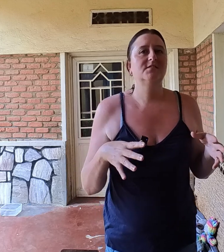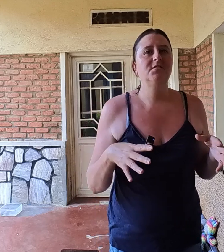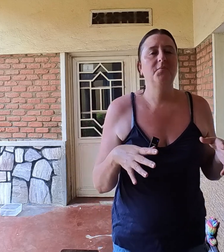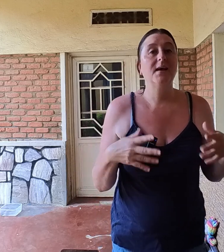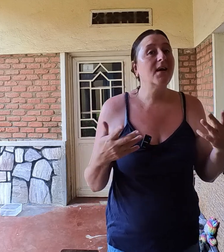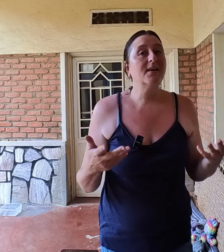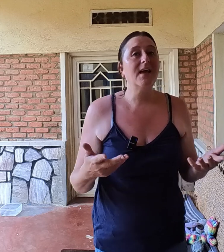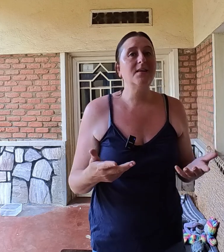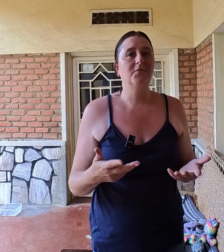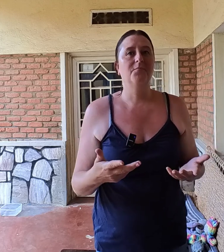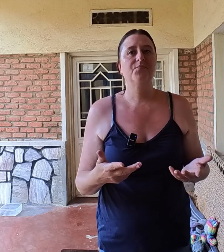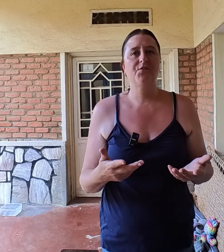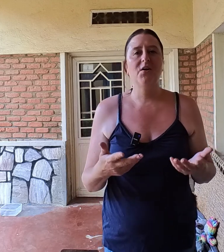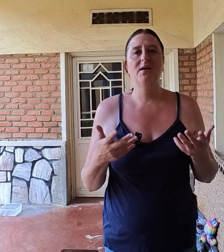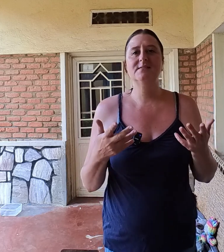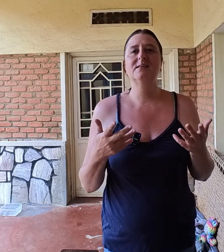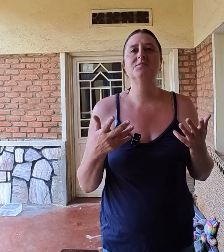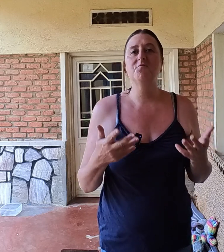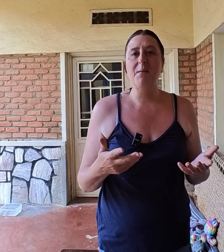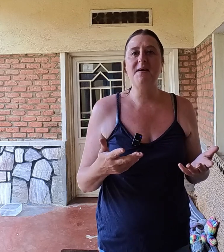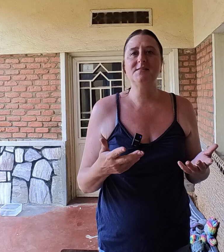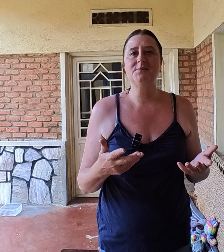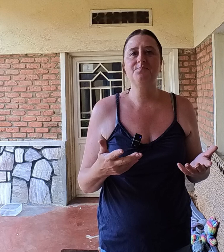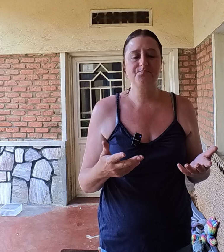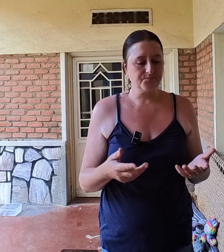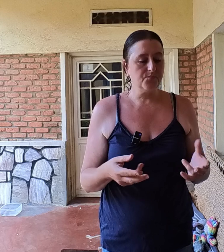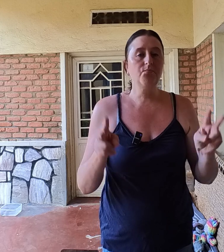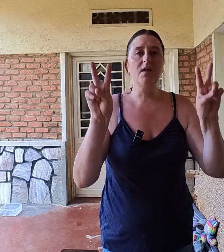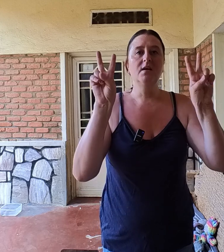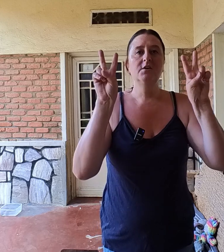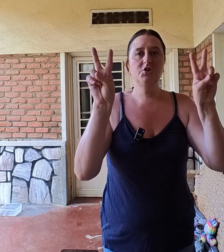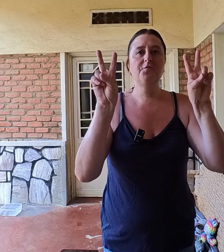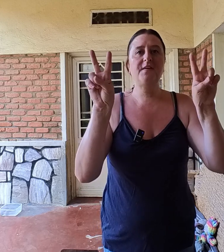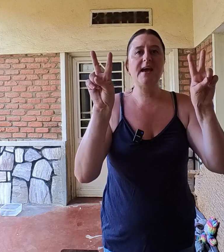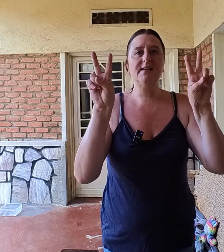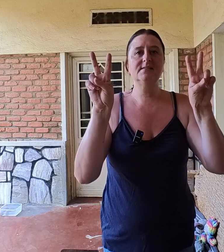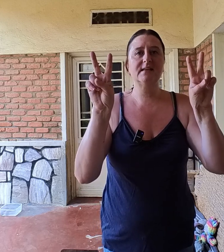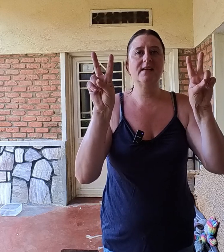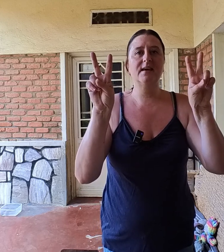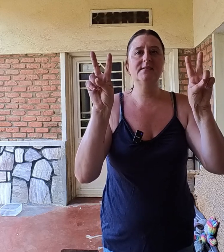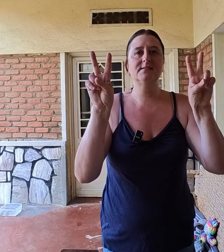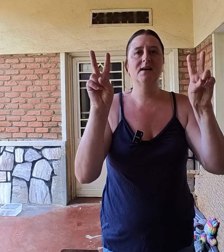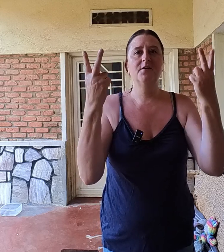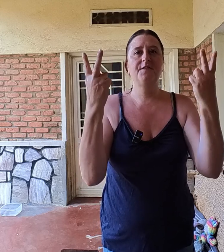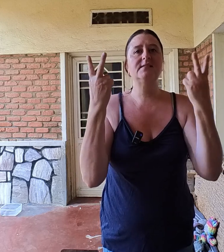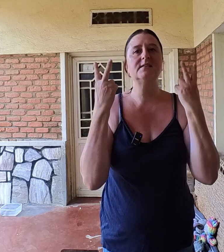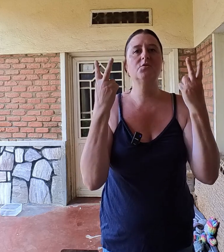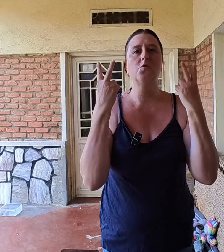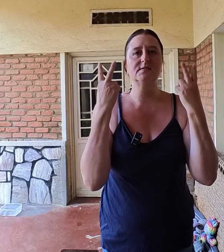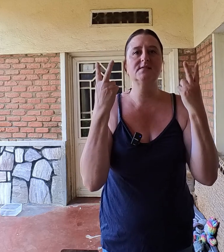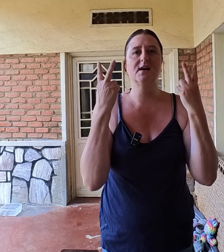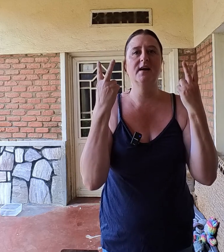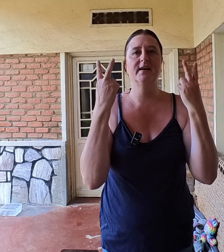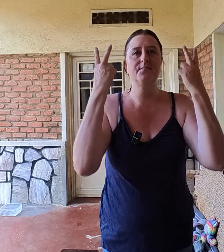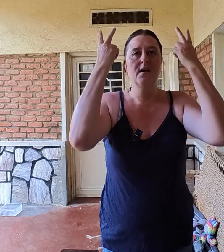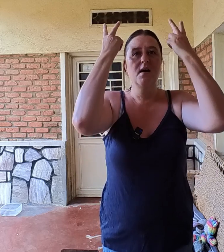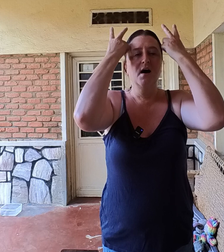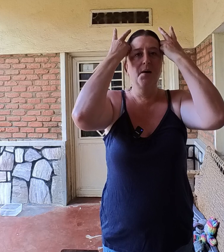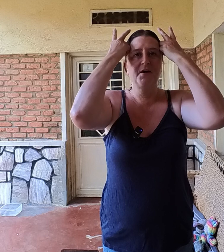unassuming, like the animal. So, it stands for 'rabbit.' Two V hands like this, facing towards the signer, up